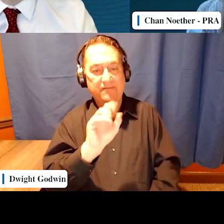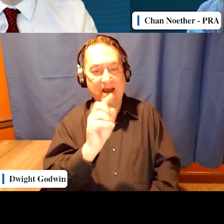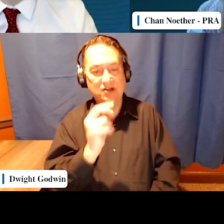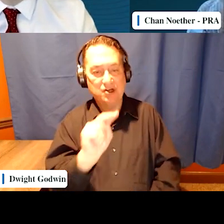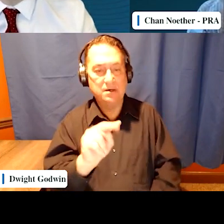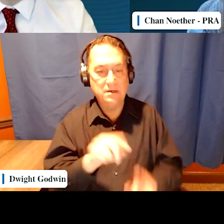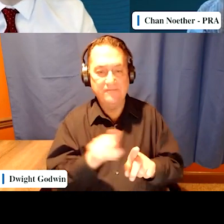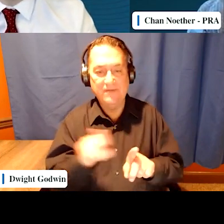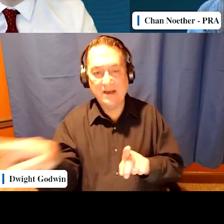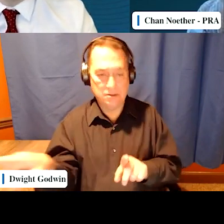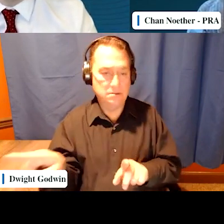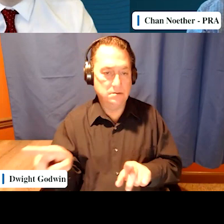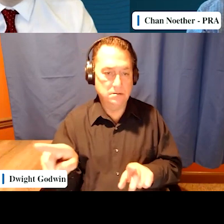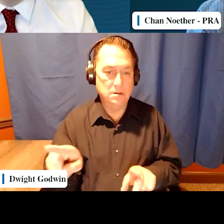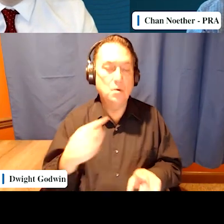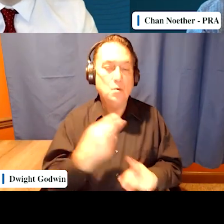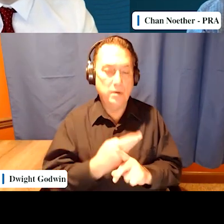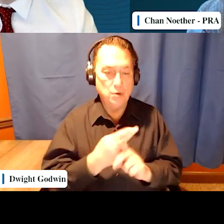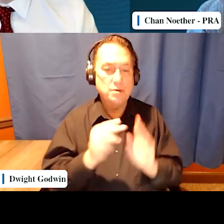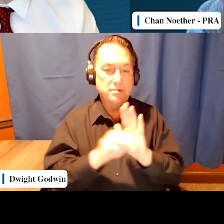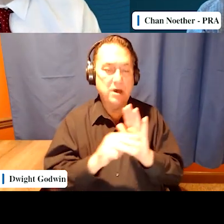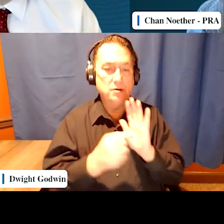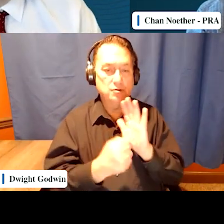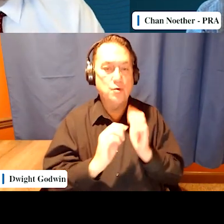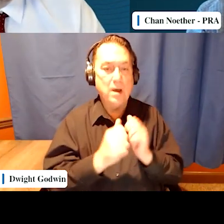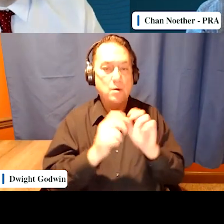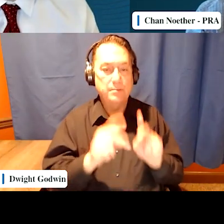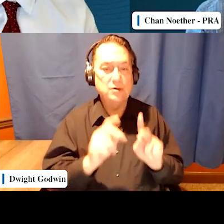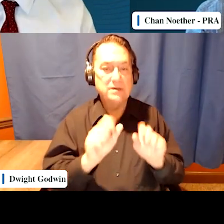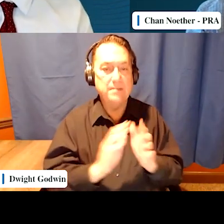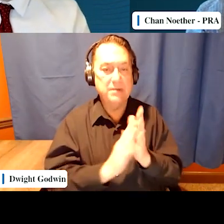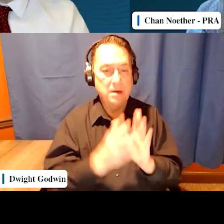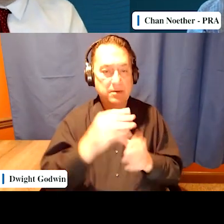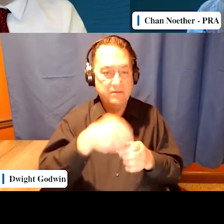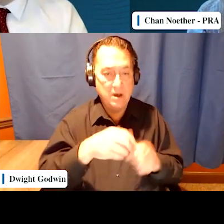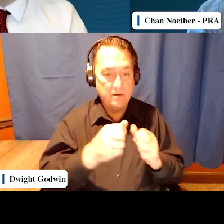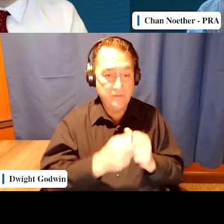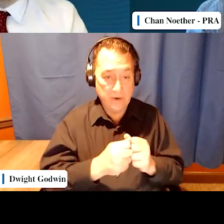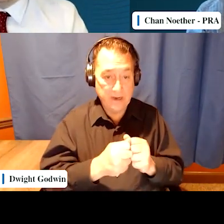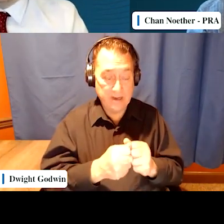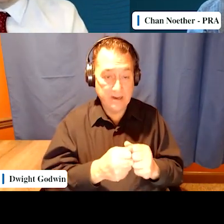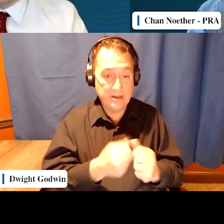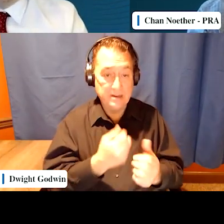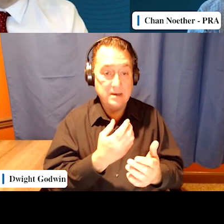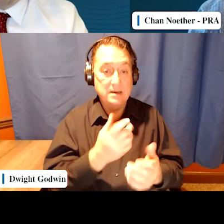to depict how a person can become involved with the criminal legal system